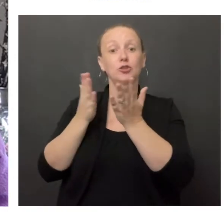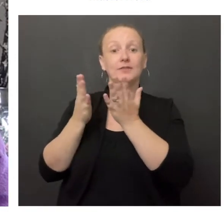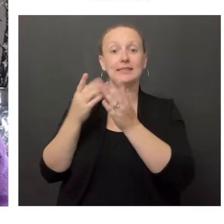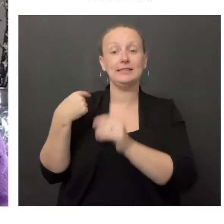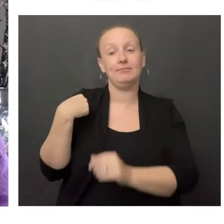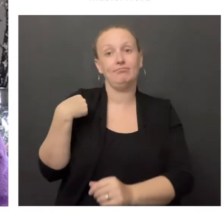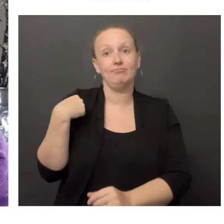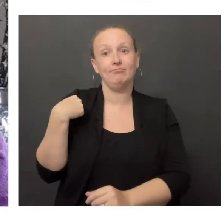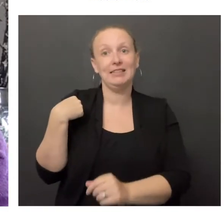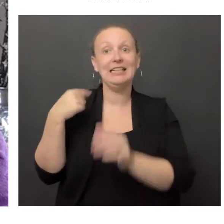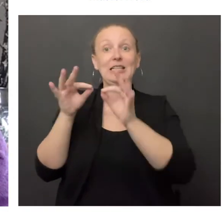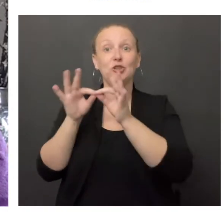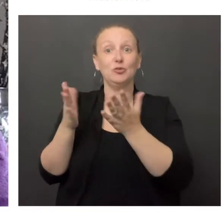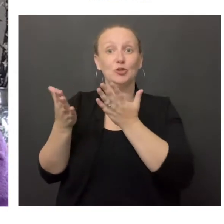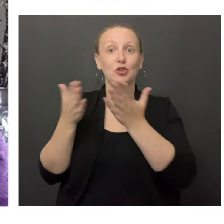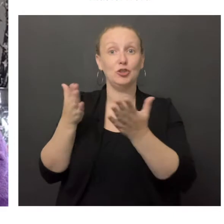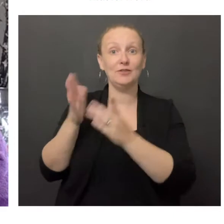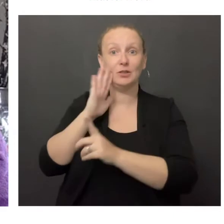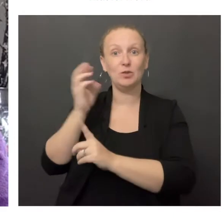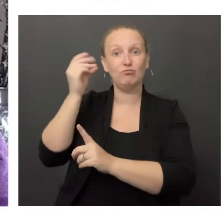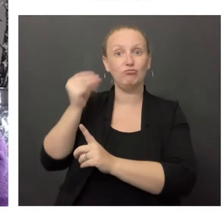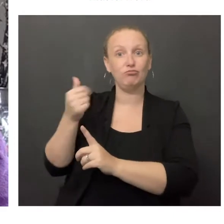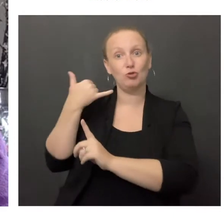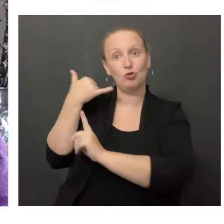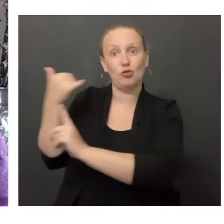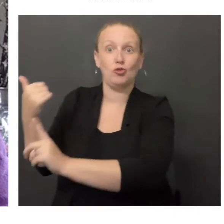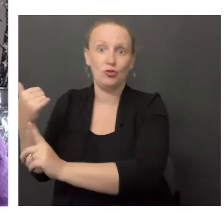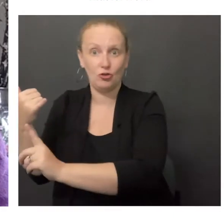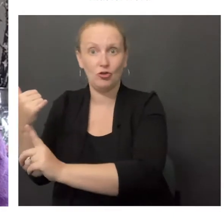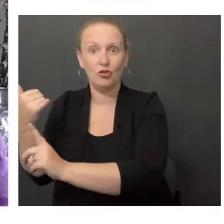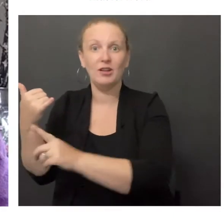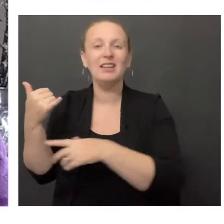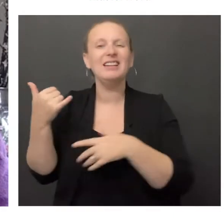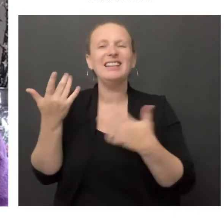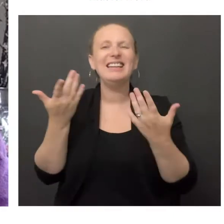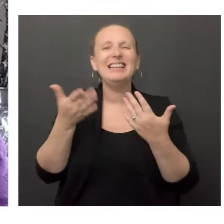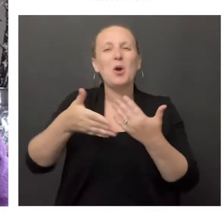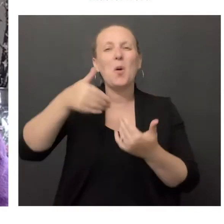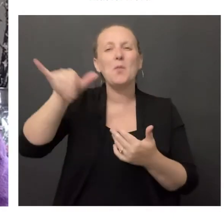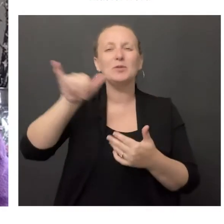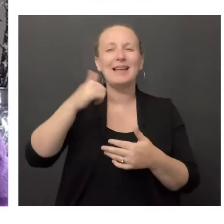Then there immediately calls and dispatches, and it works just like a phone that's on speakerphone.